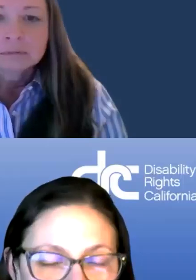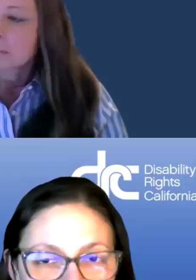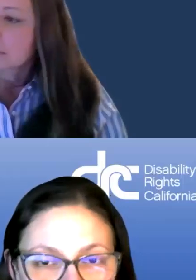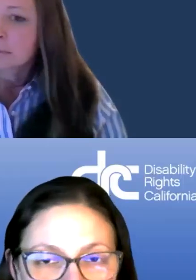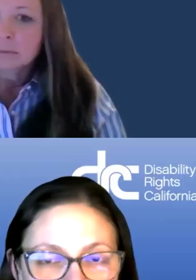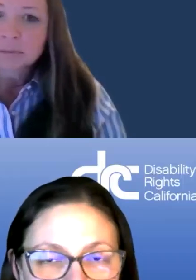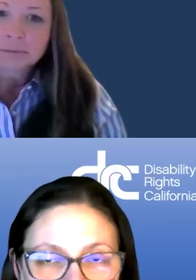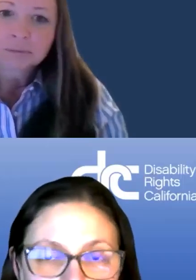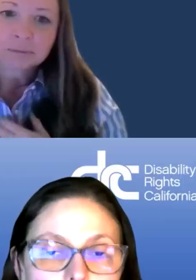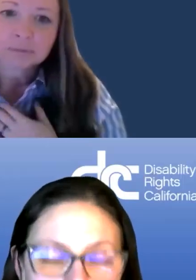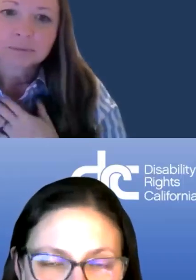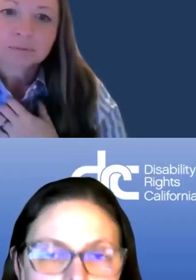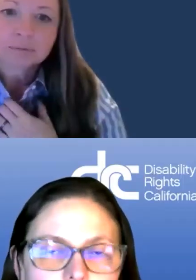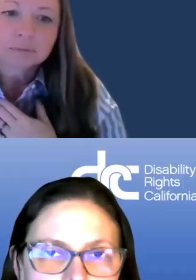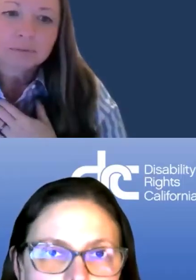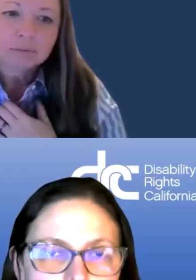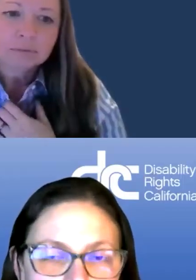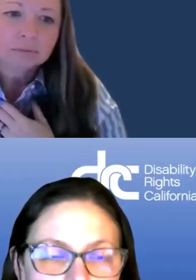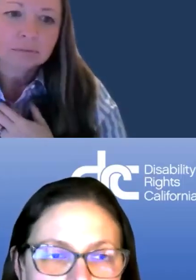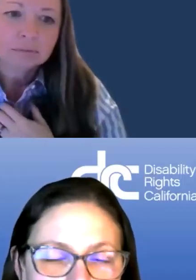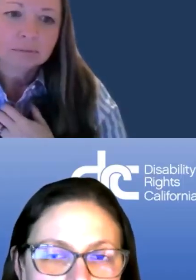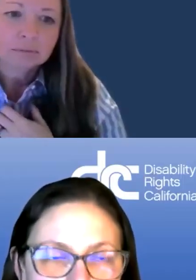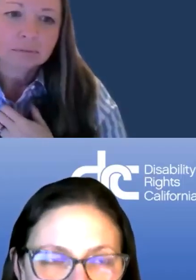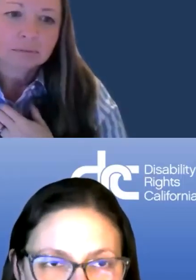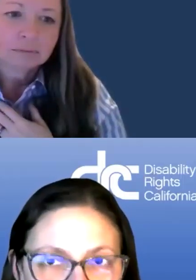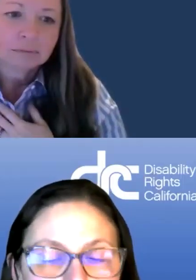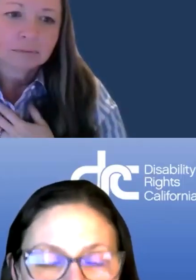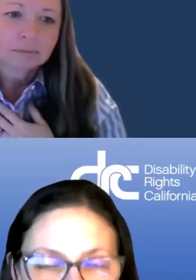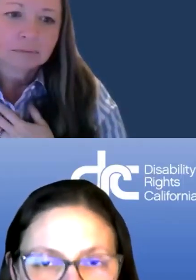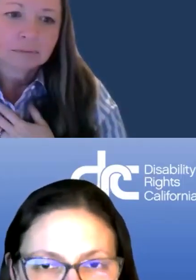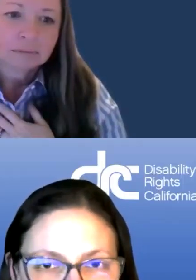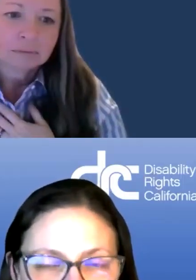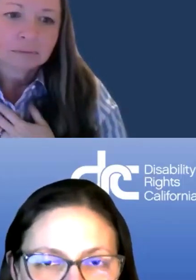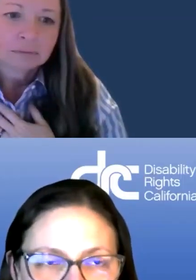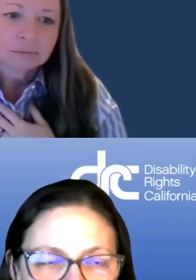this GAO Government Accountability Office report when we sent the materials out.